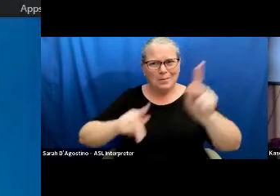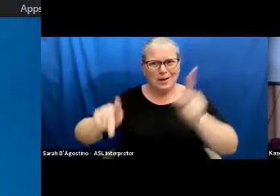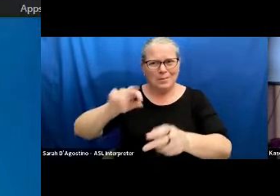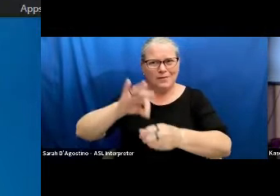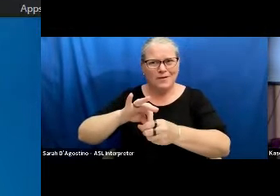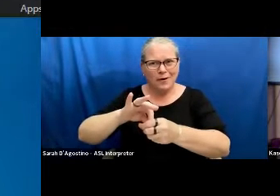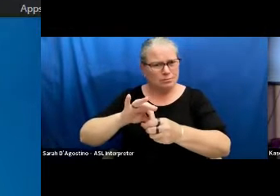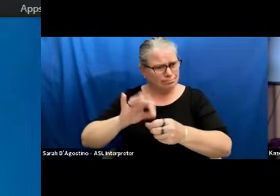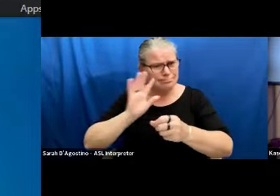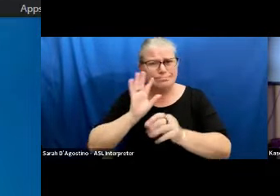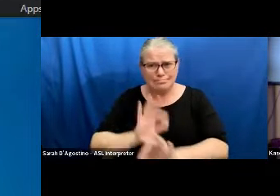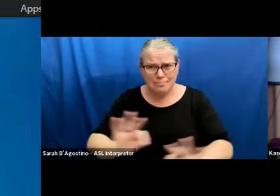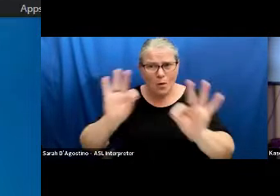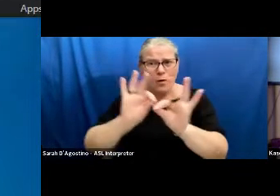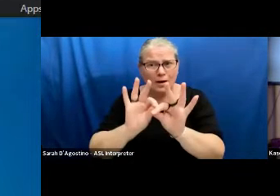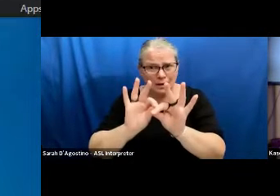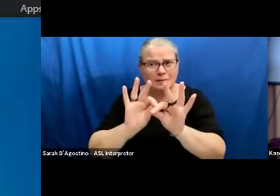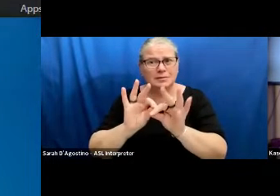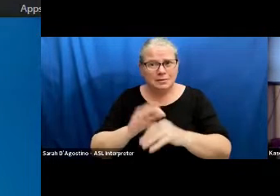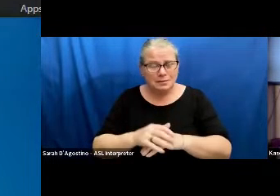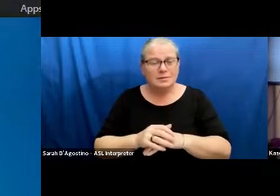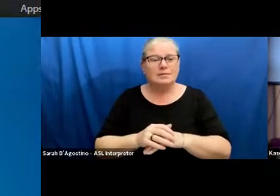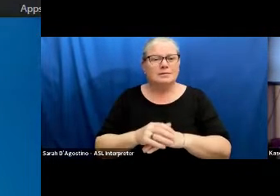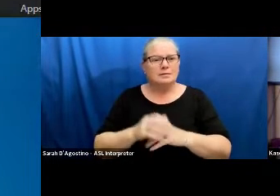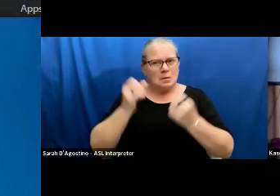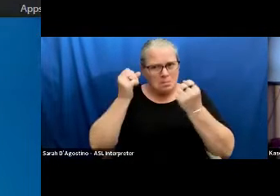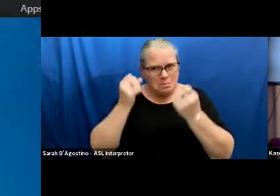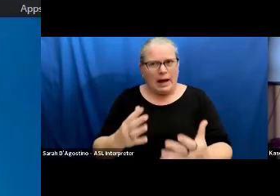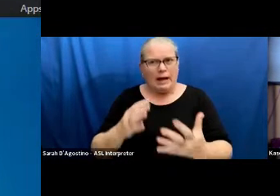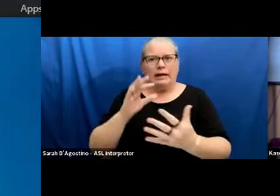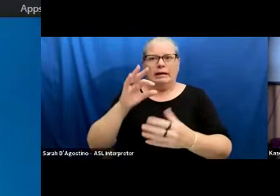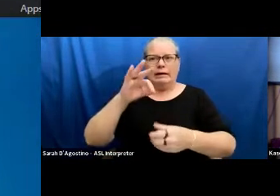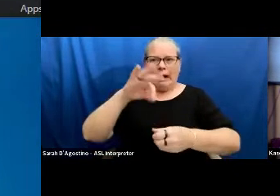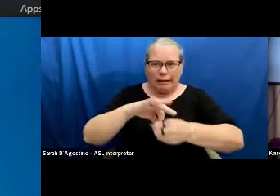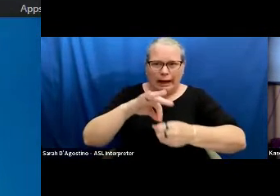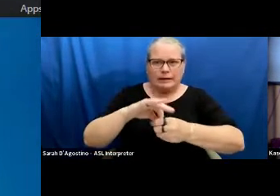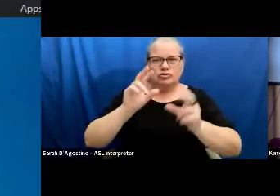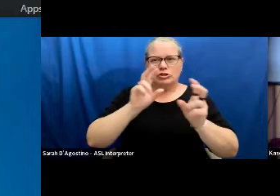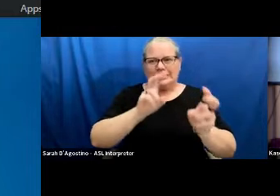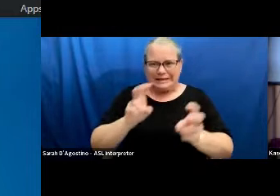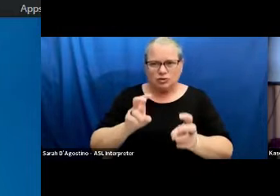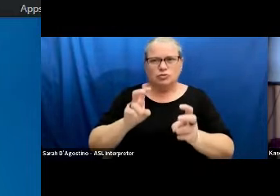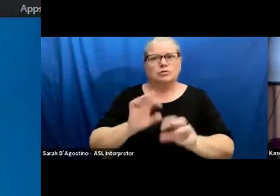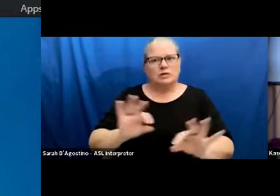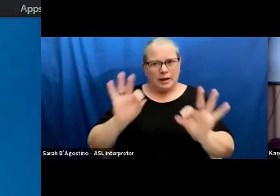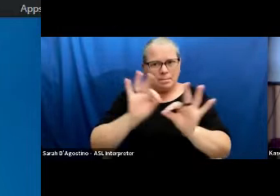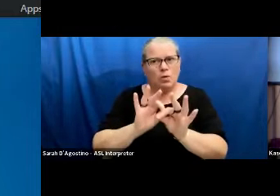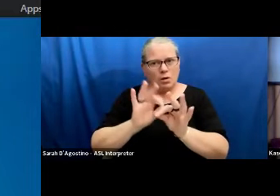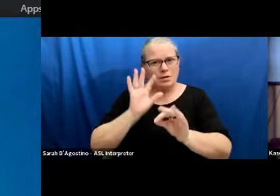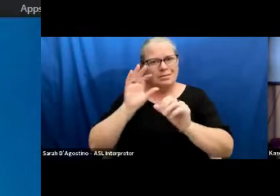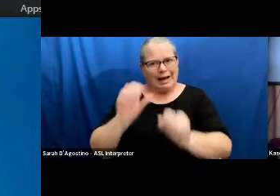lot of very important election issues that impact issues of concern for the disability community